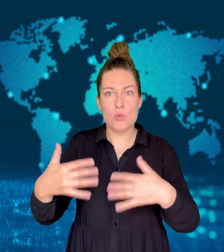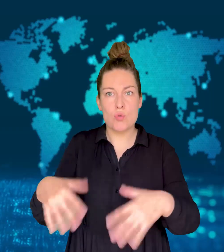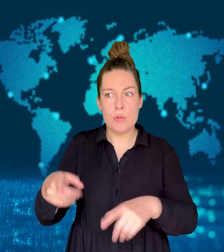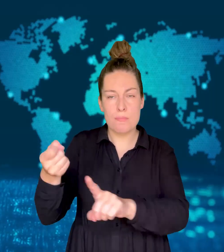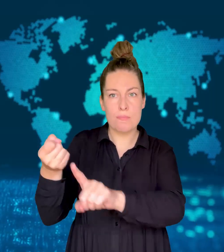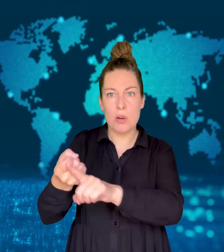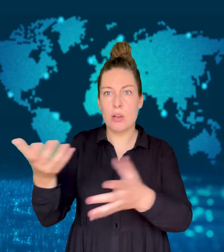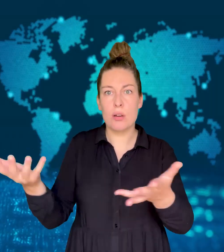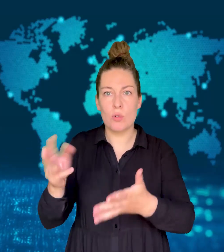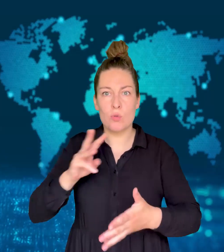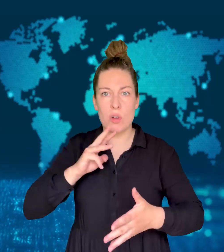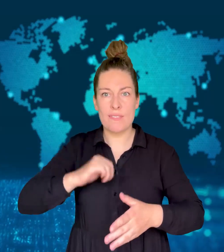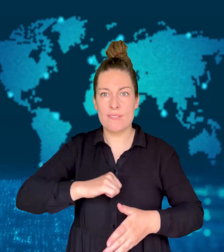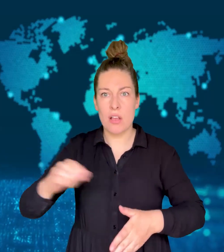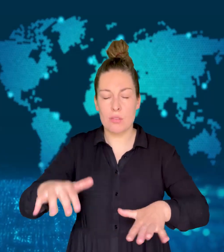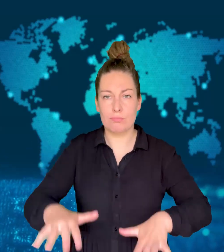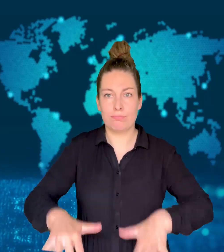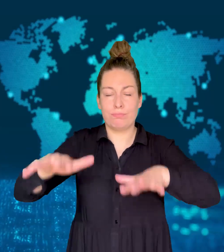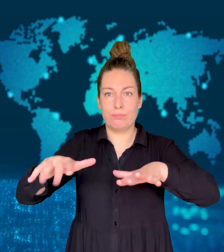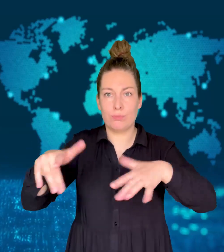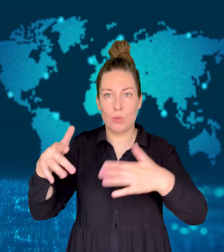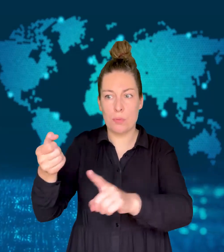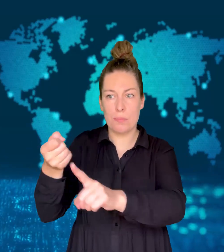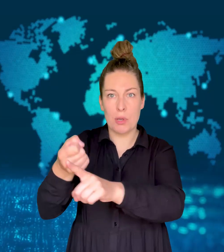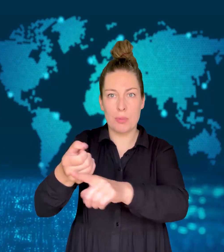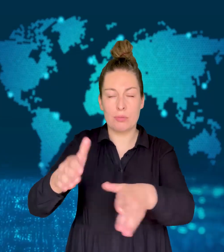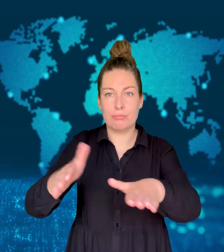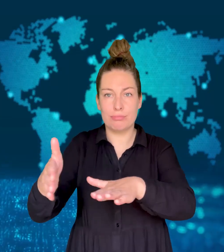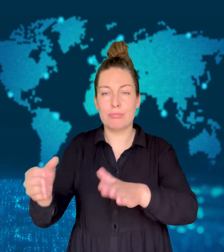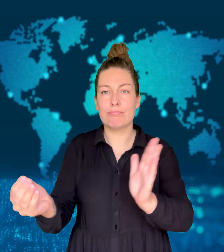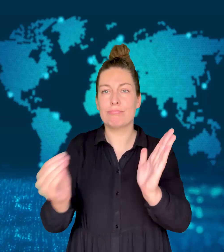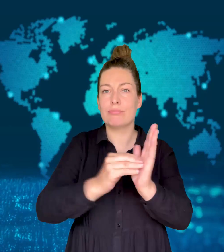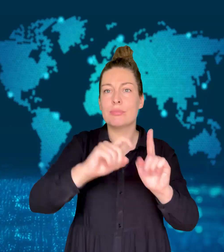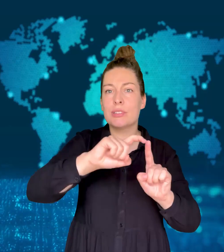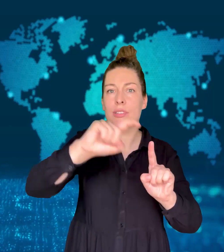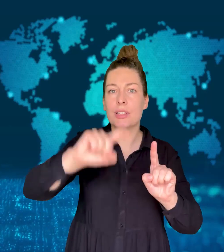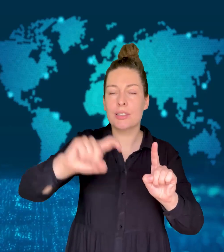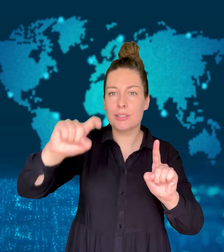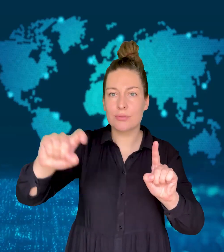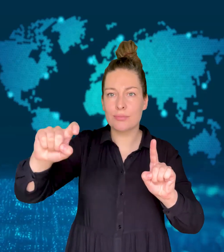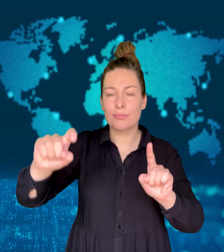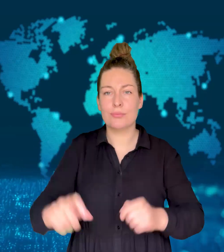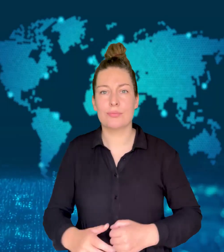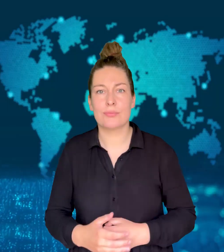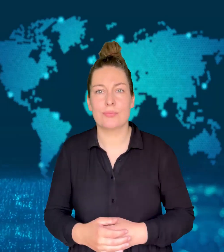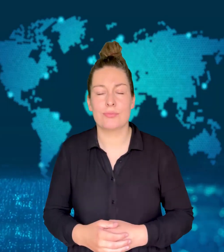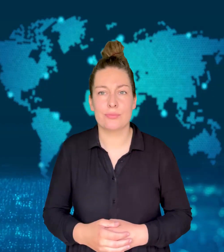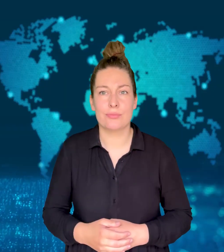This statistic includes the recent flash flood deaths.